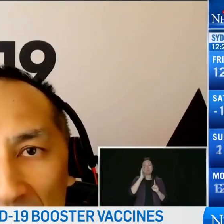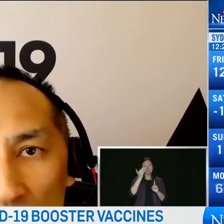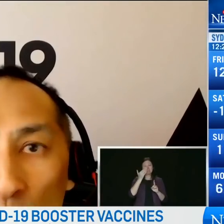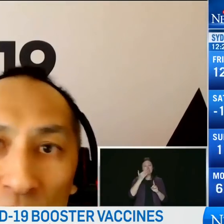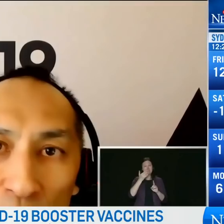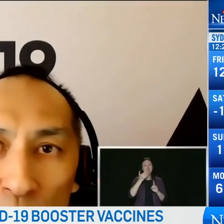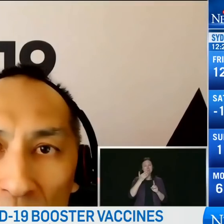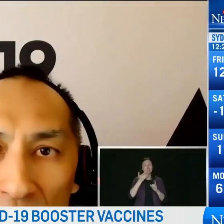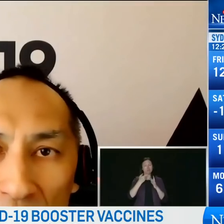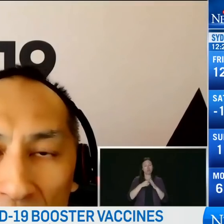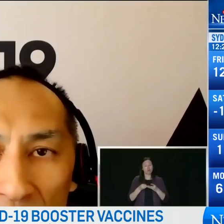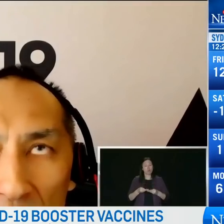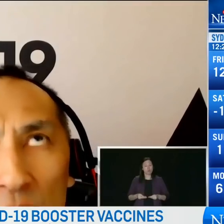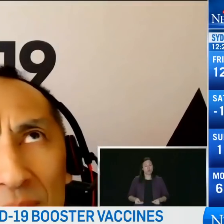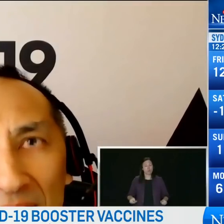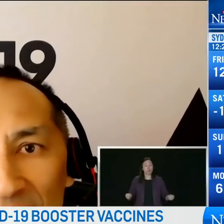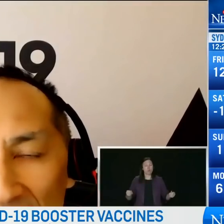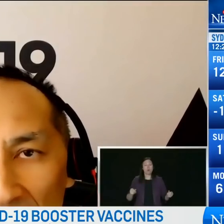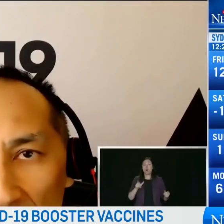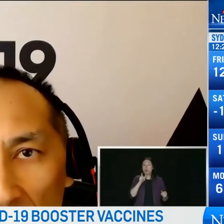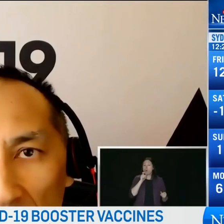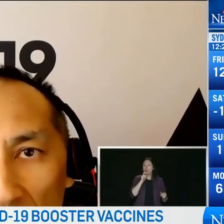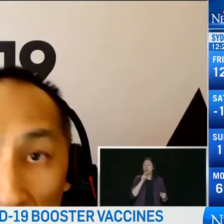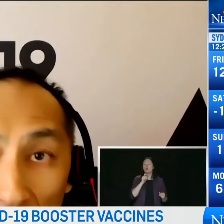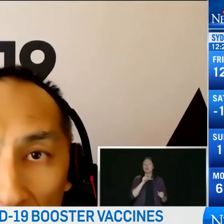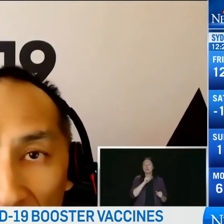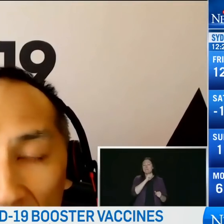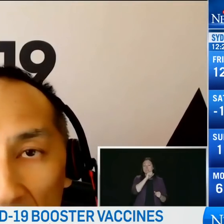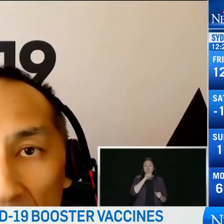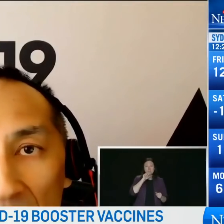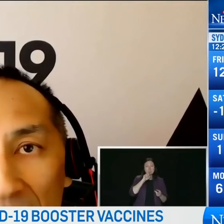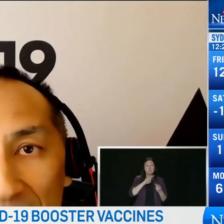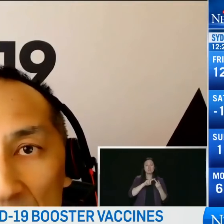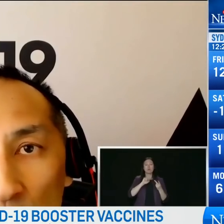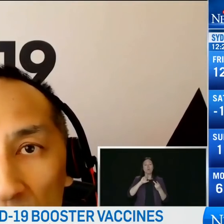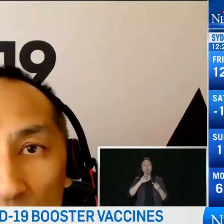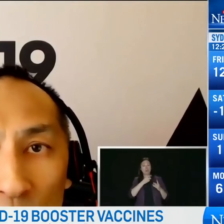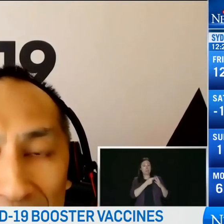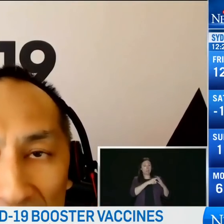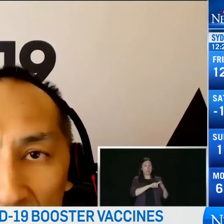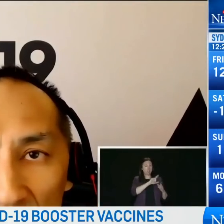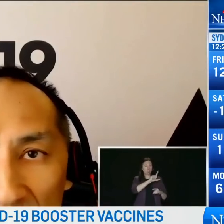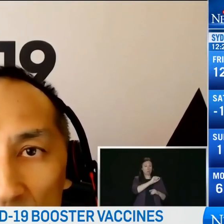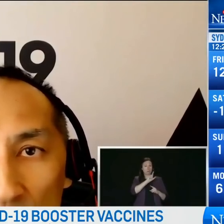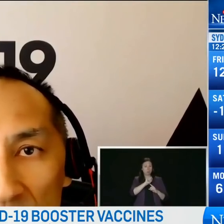PROTECTION MAY BE WANING, PERHAPS MORE IN SENIORS AND